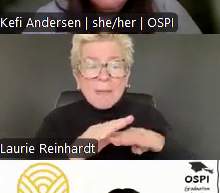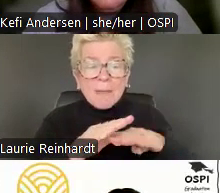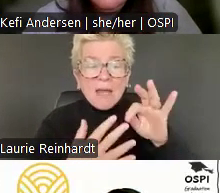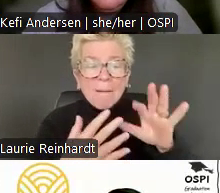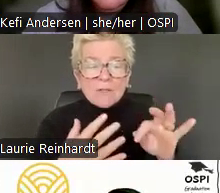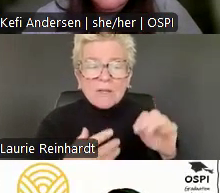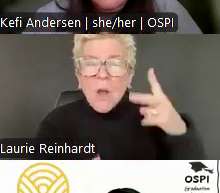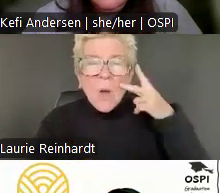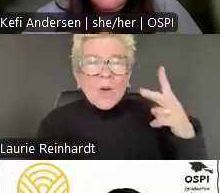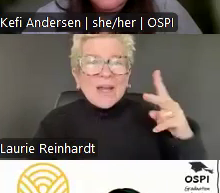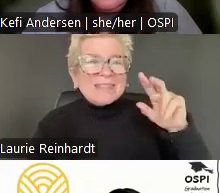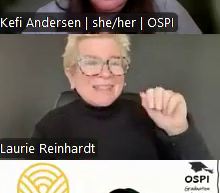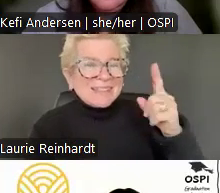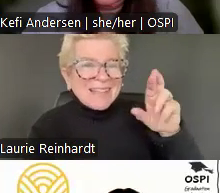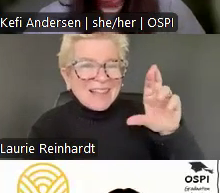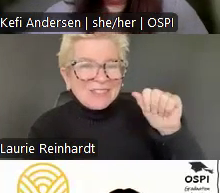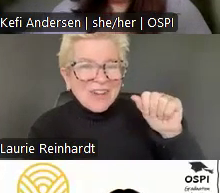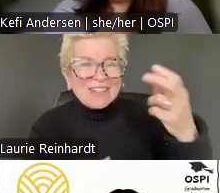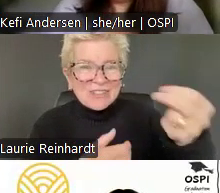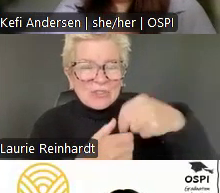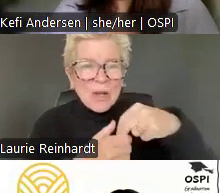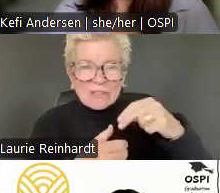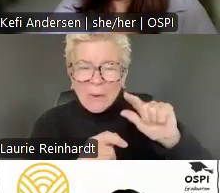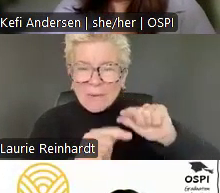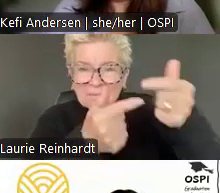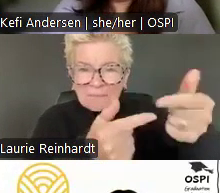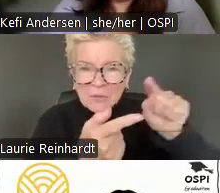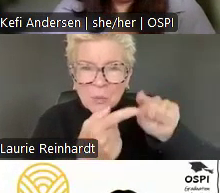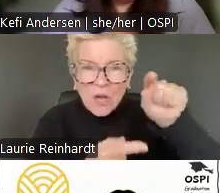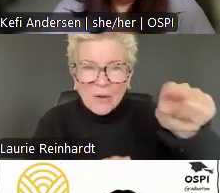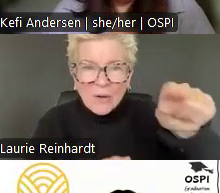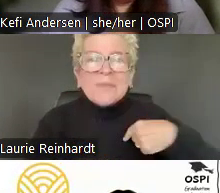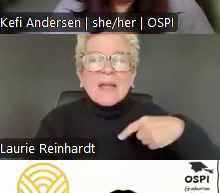came on camera, so I'm gonna pass it on to her. Yeah I agree with all those things.